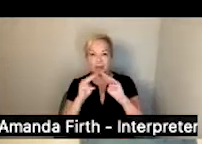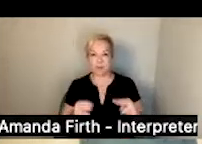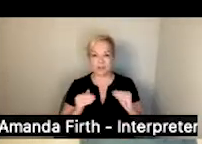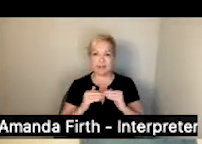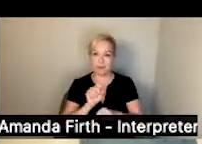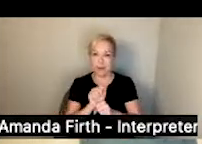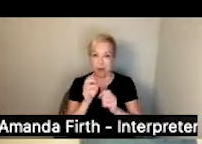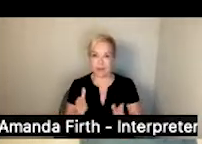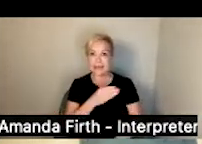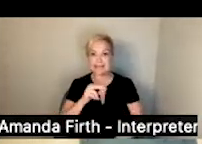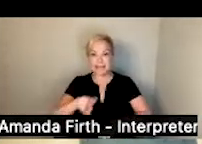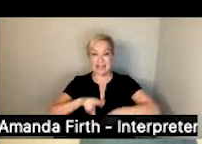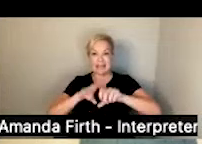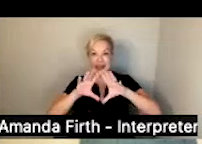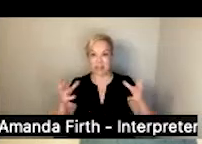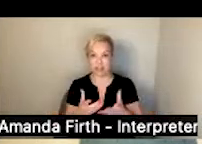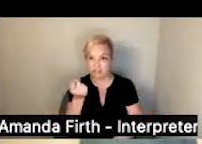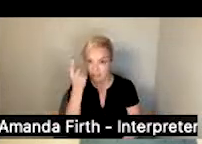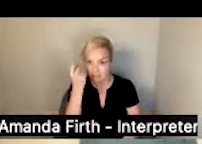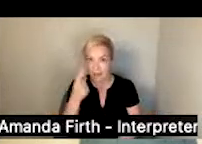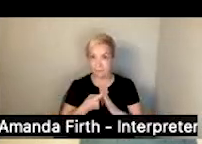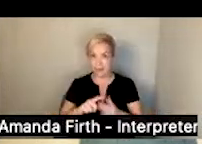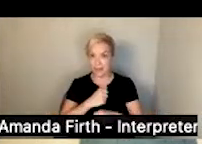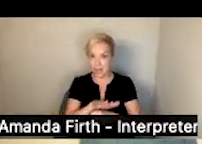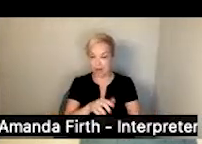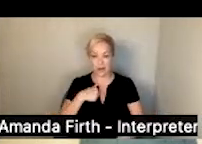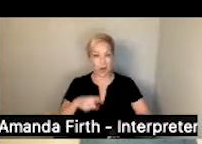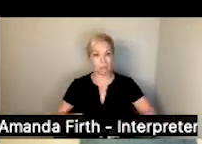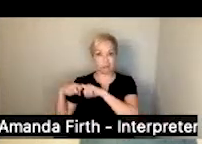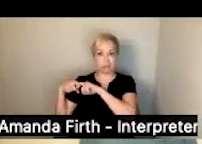I was furloughed at the beginning of the covid-19 pandemic, and then was laid off